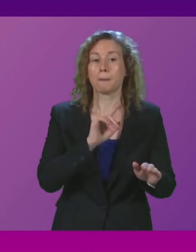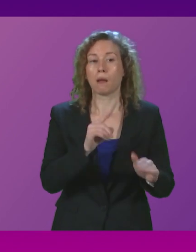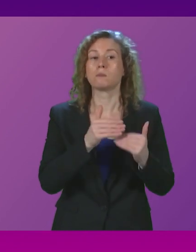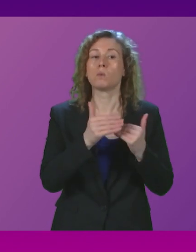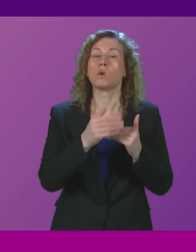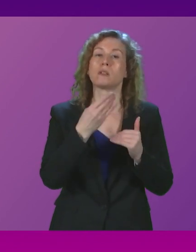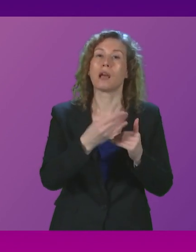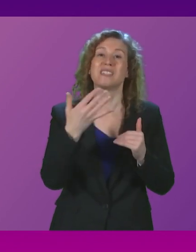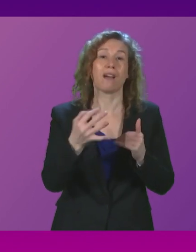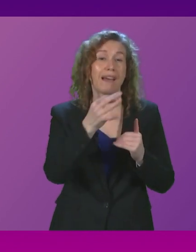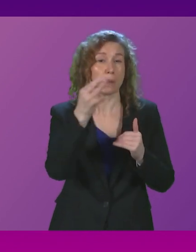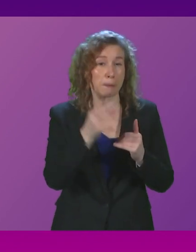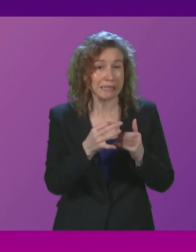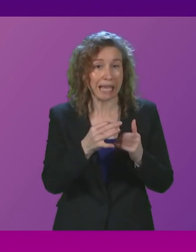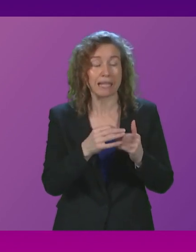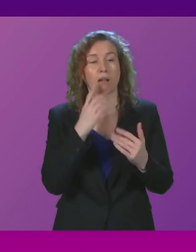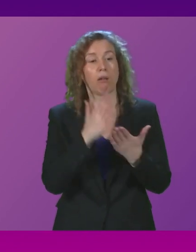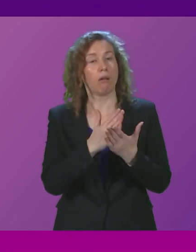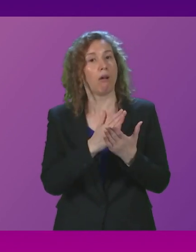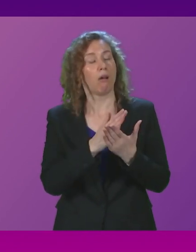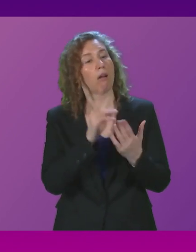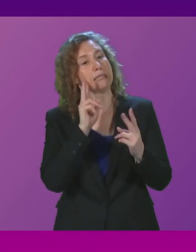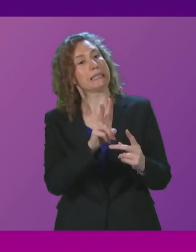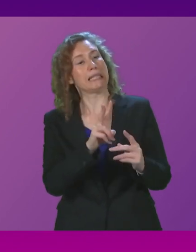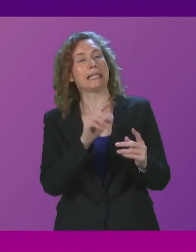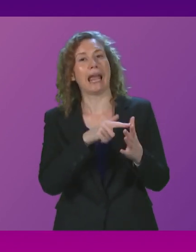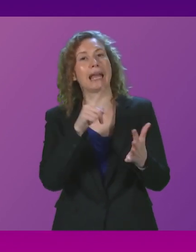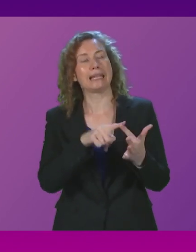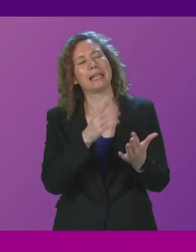cent of patients are seen in accident and emergency within 12 hours.